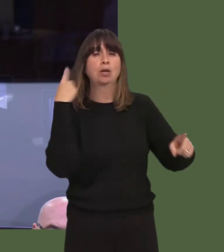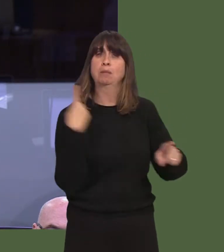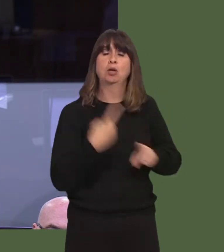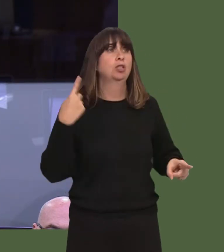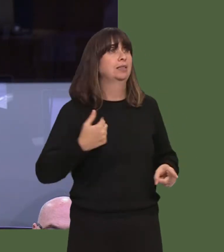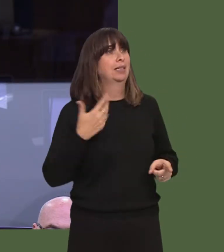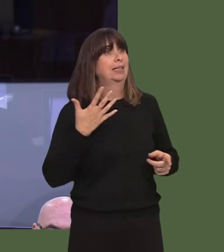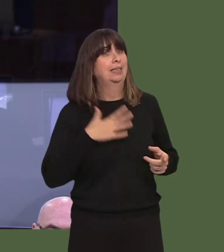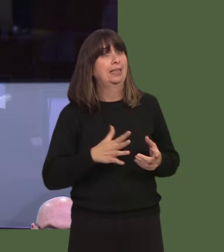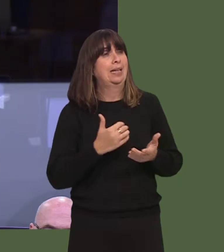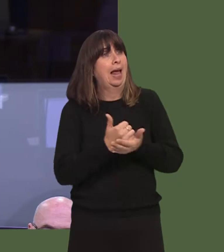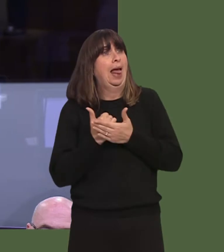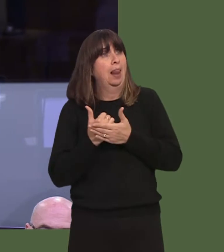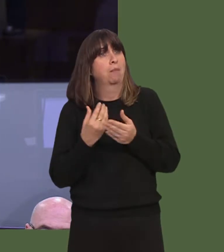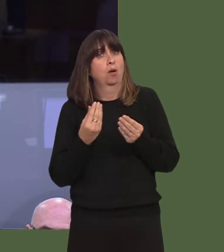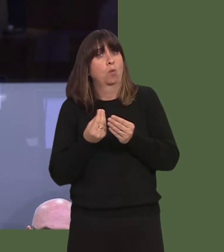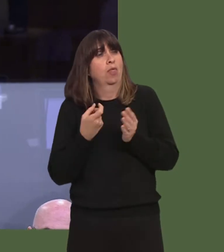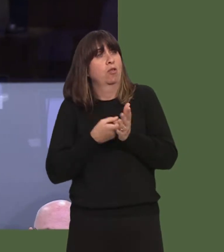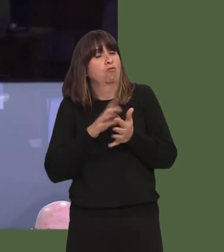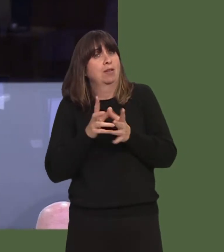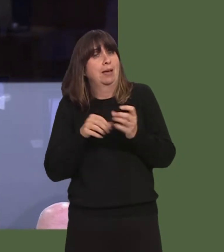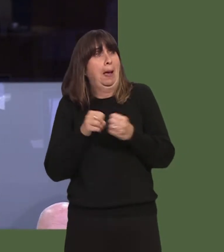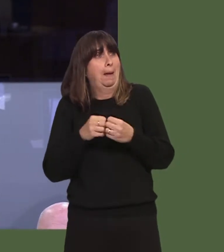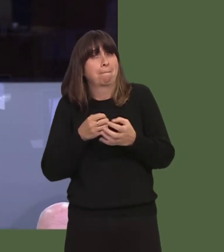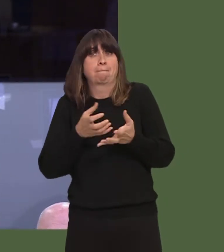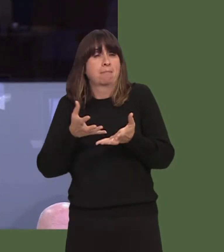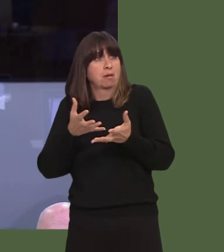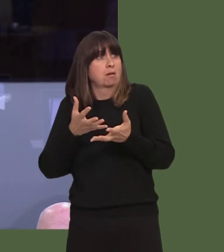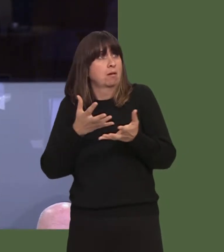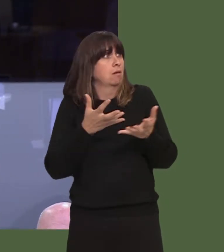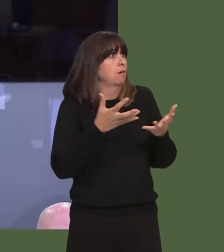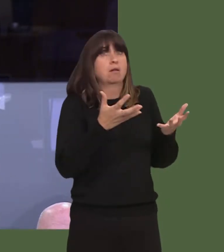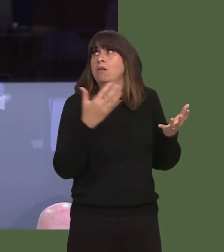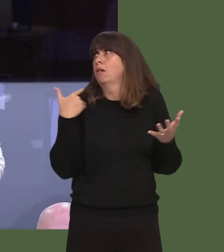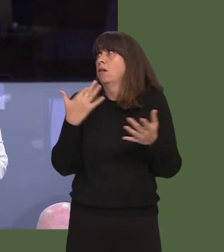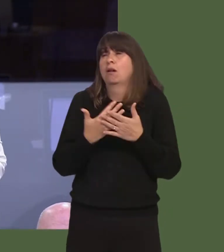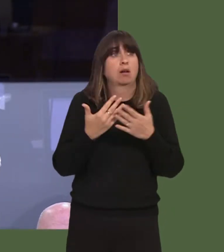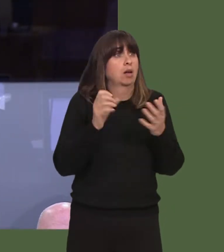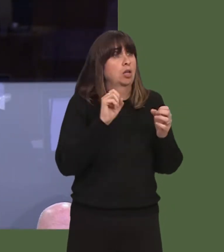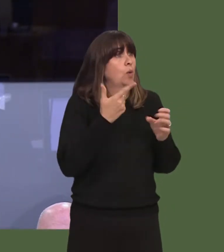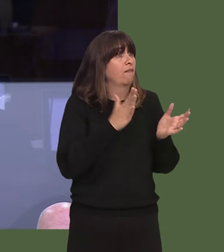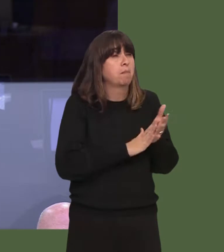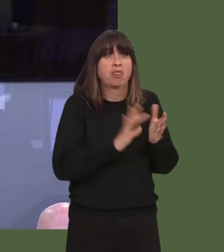and rehabilitation support after not having settled at any accommodation for the past 12 months.